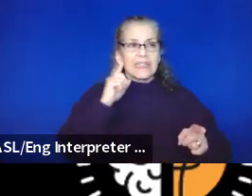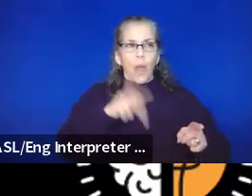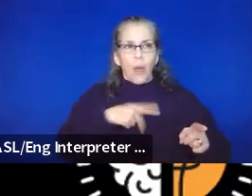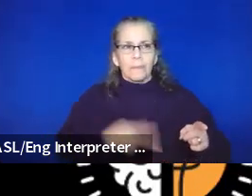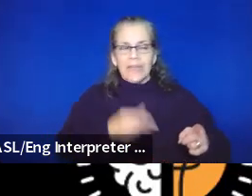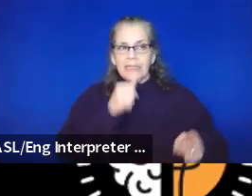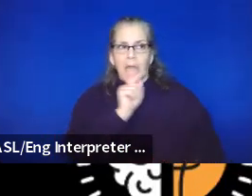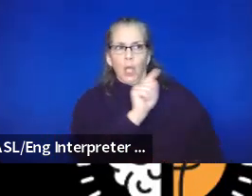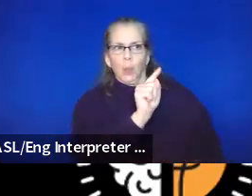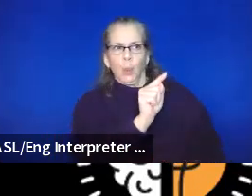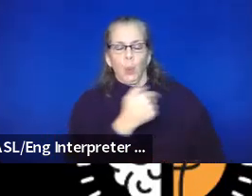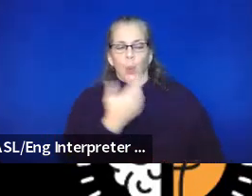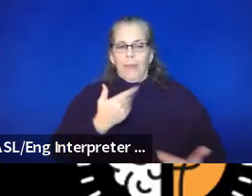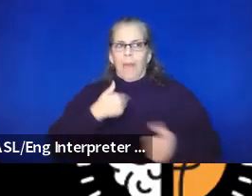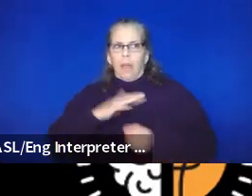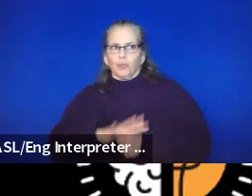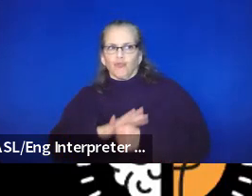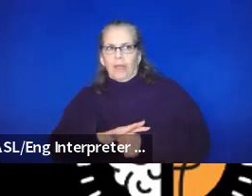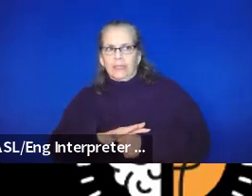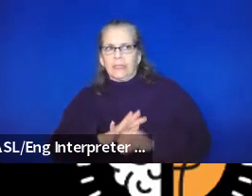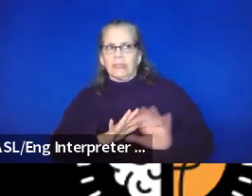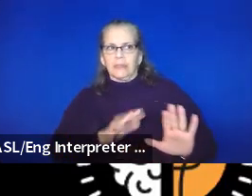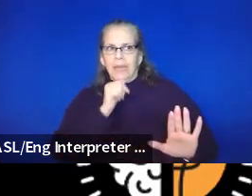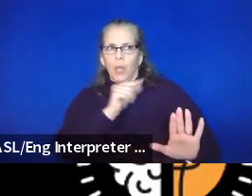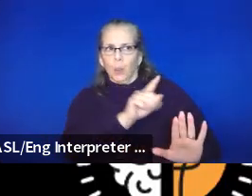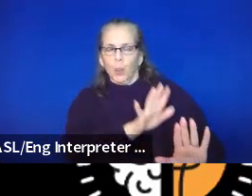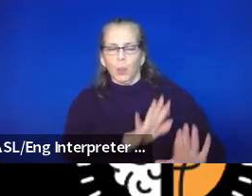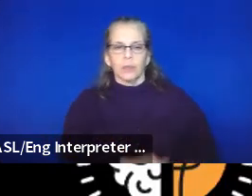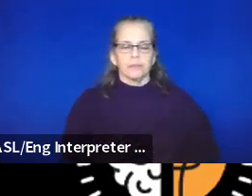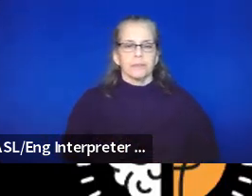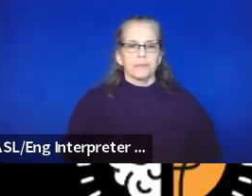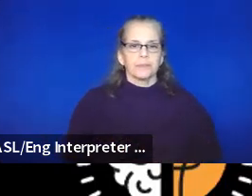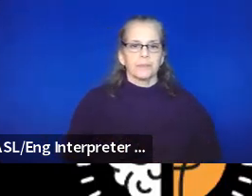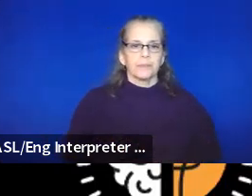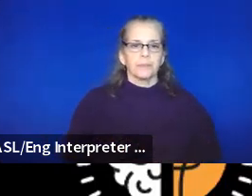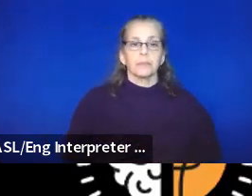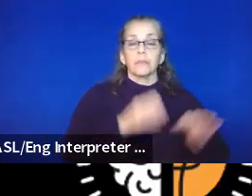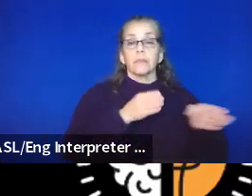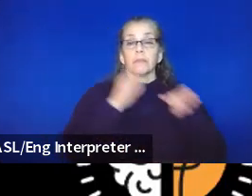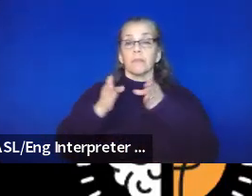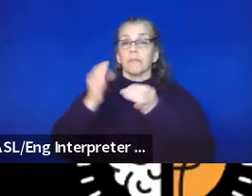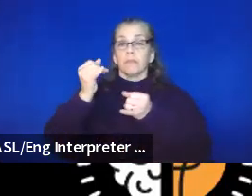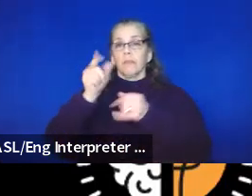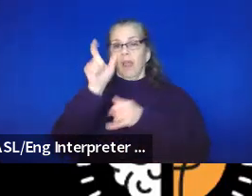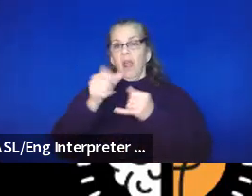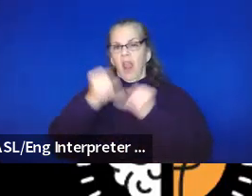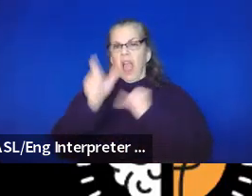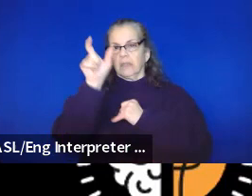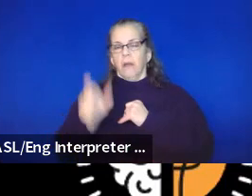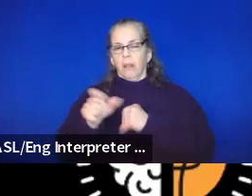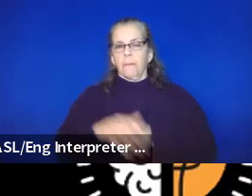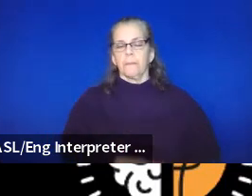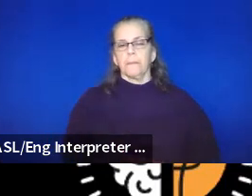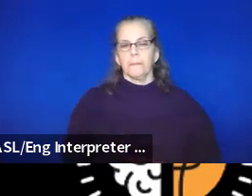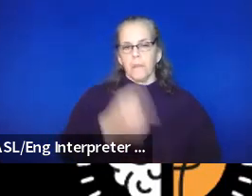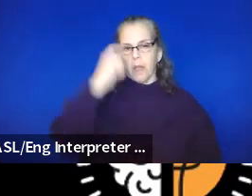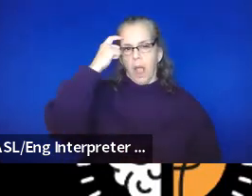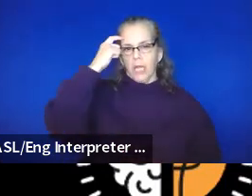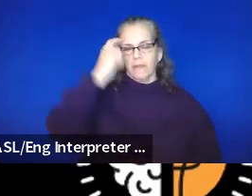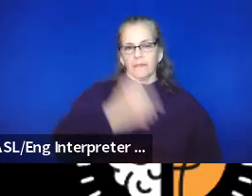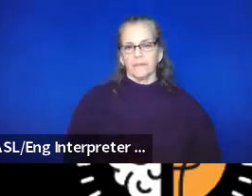I may be stressed about something. Cognitive advocacy. So... um... when I'm at